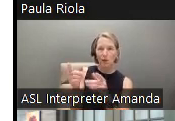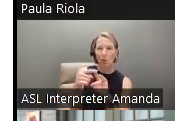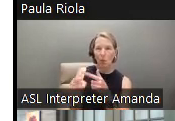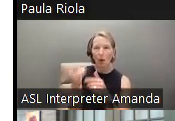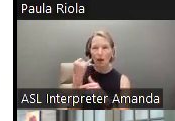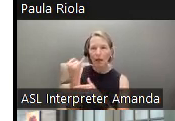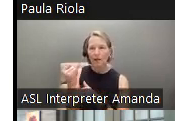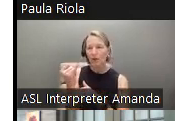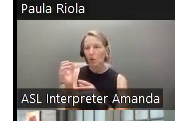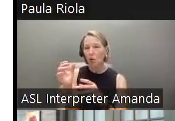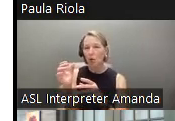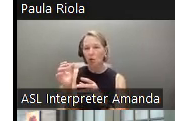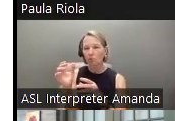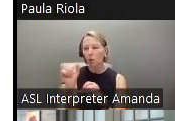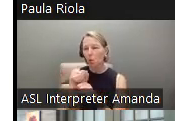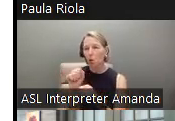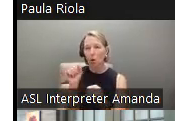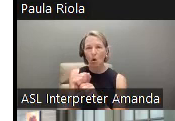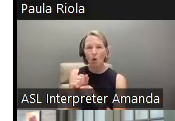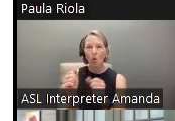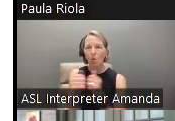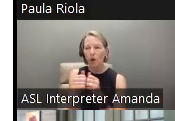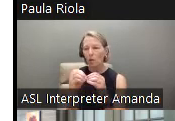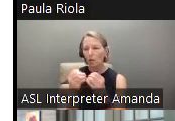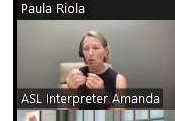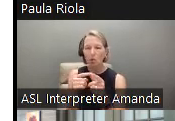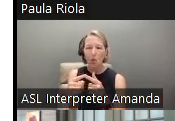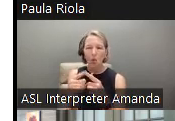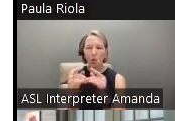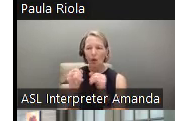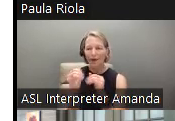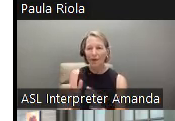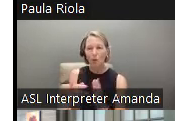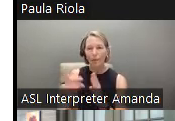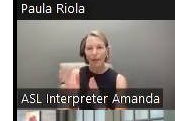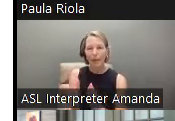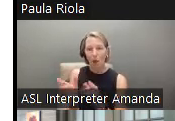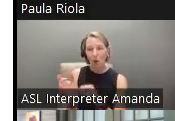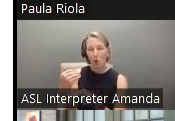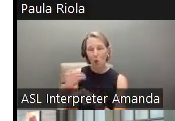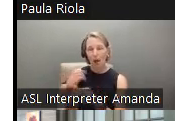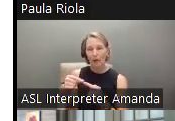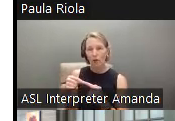like I said if you work at or organization or your individual payee do you have certain like